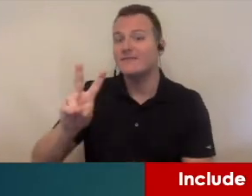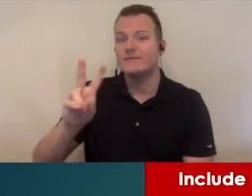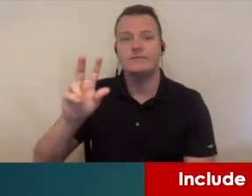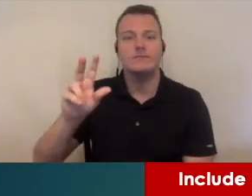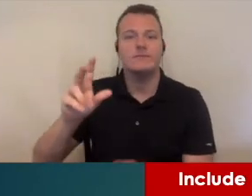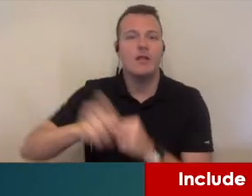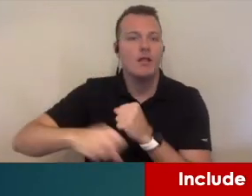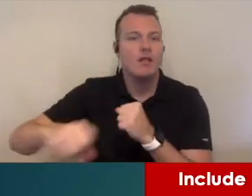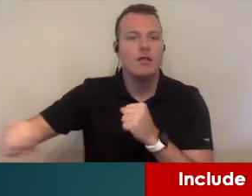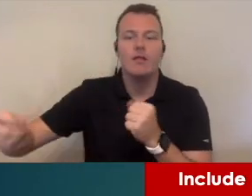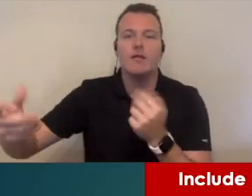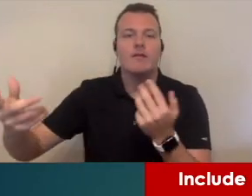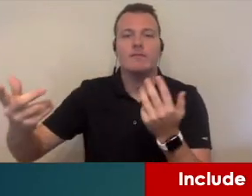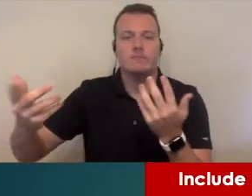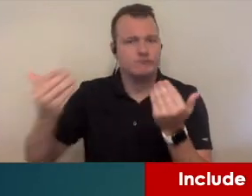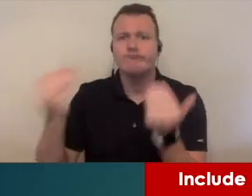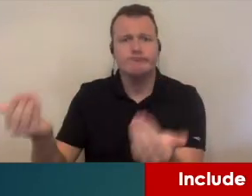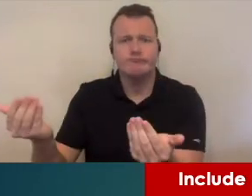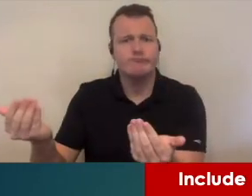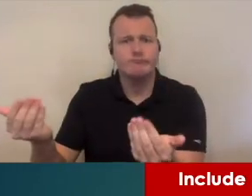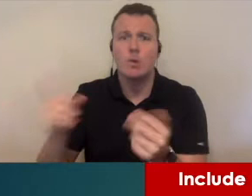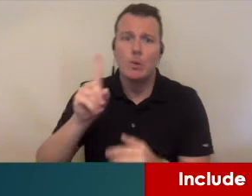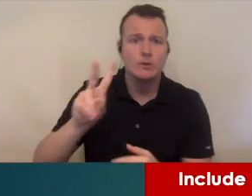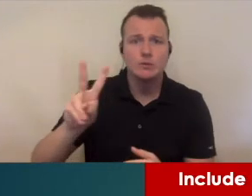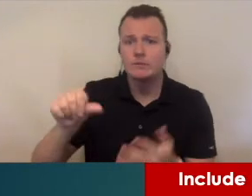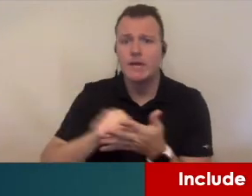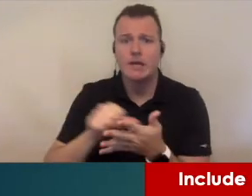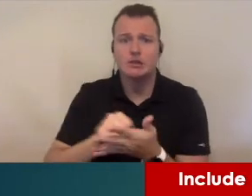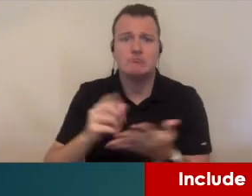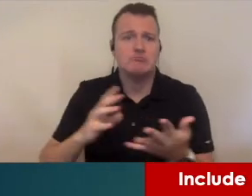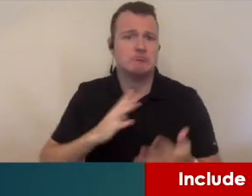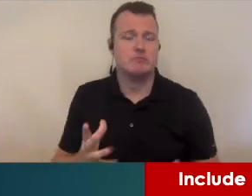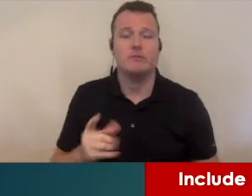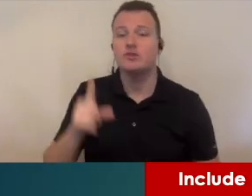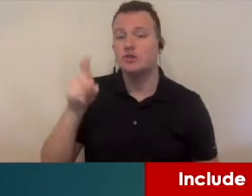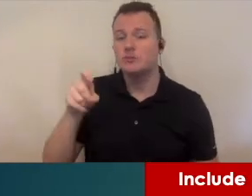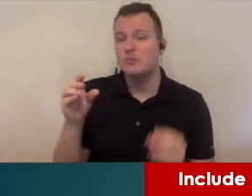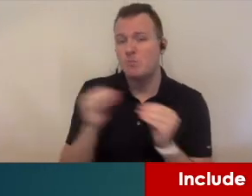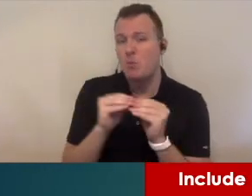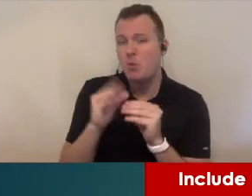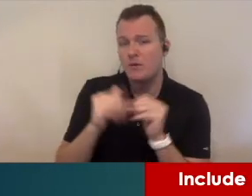You're not bound by that 1 to 2 pages, and really it should be longer than 1 to